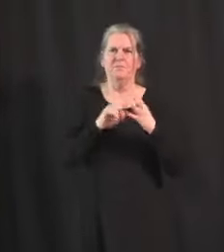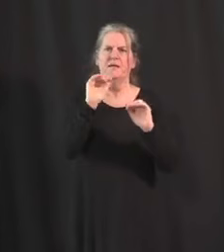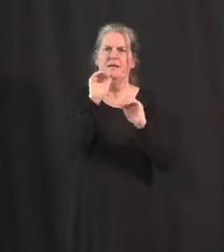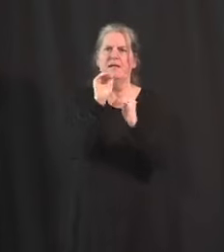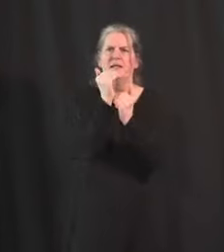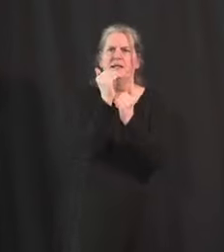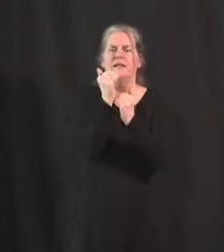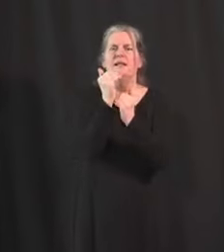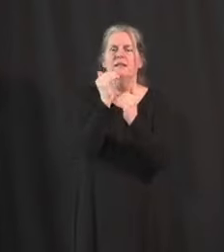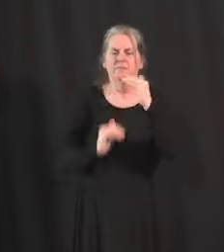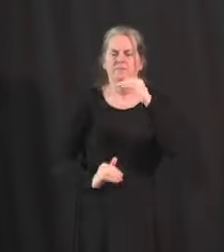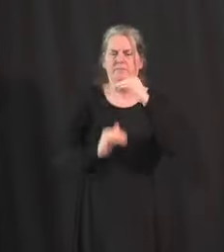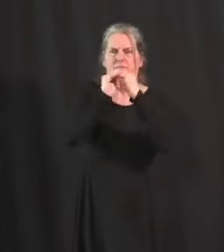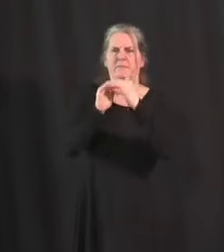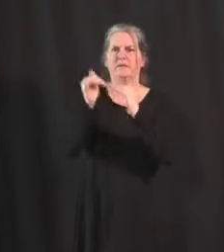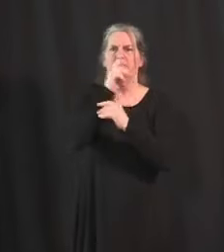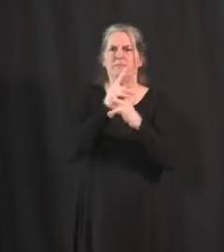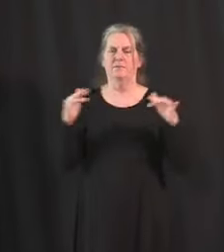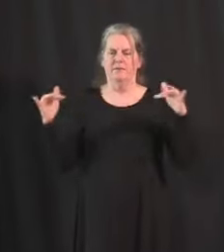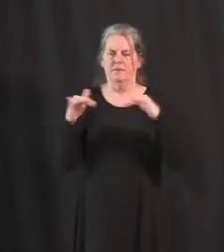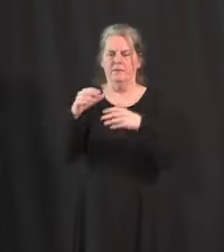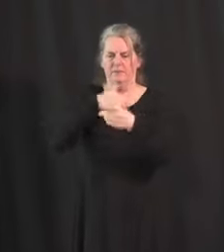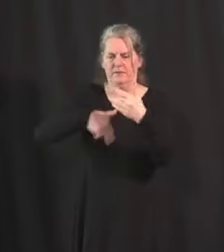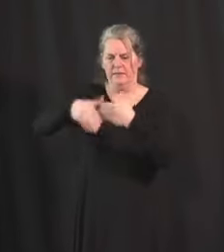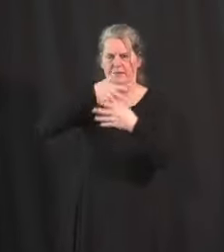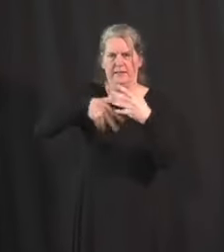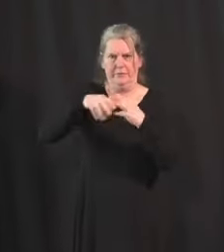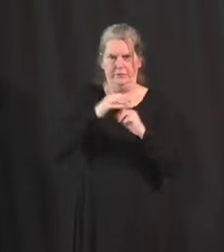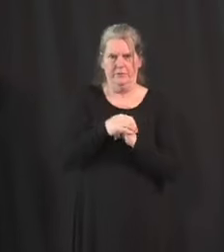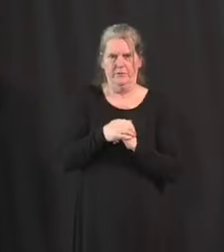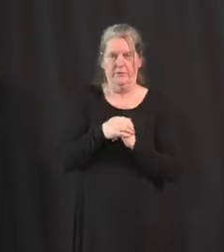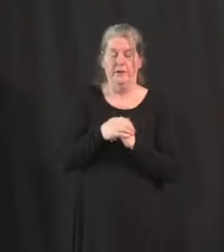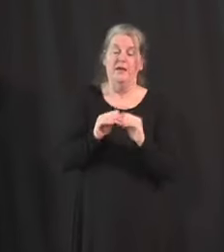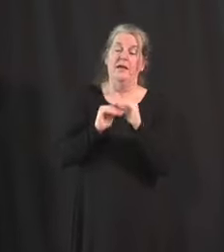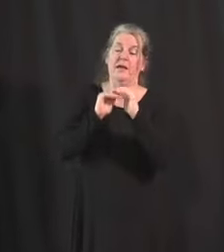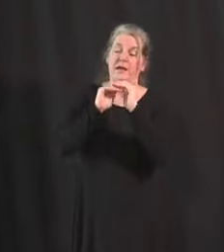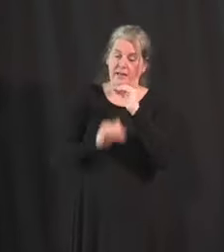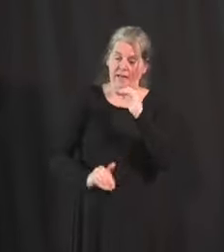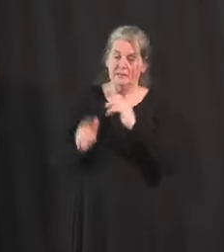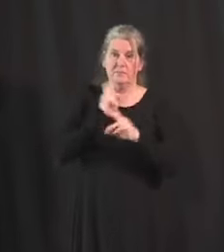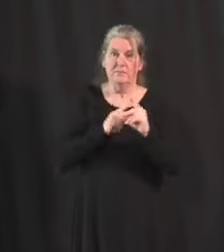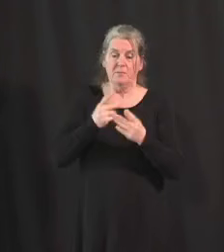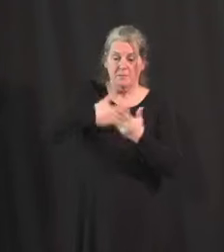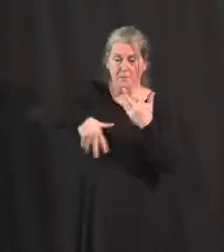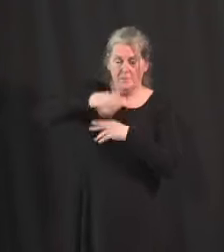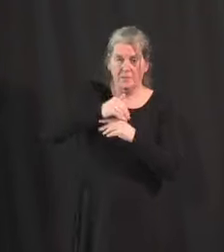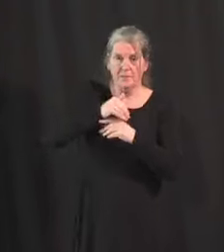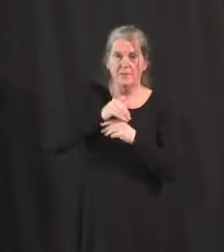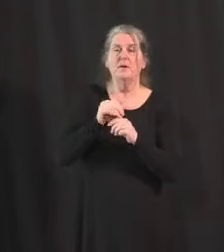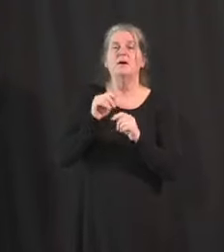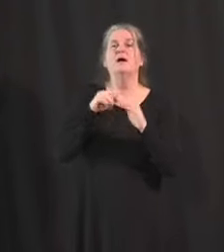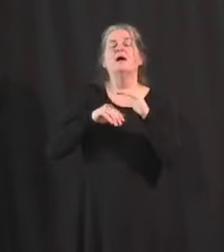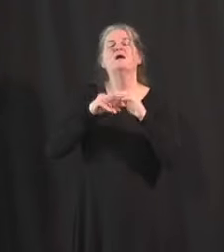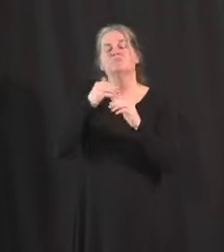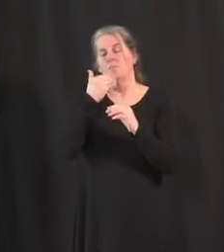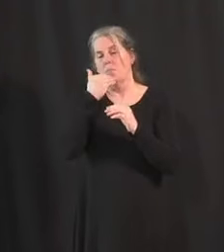THE LESS THAT PEOPLE GATHER, THE LESS CONSEQUENCES THERE WILL BE FOR THE UNEXPECTED COVID INFECTED PERSON.